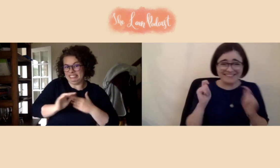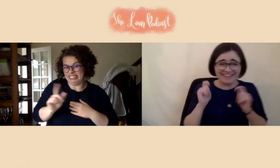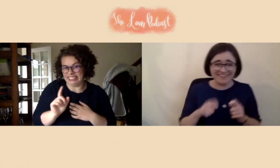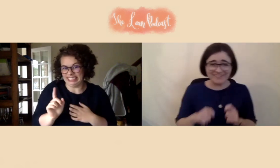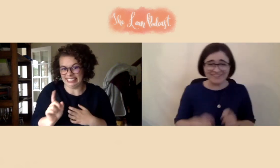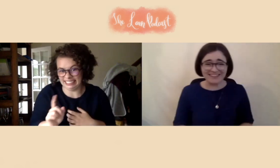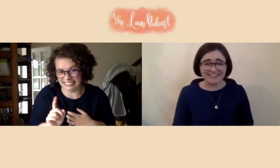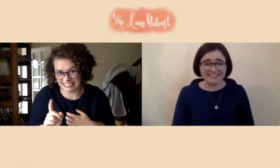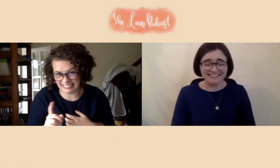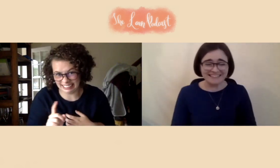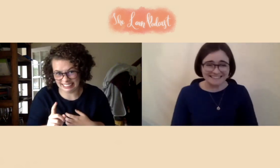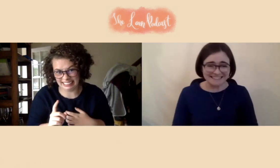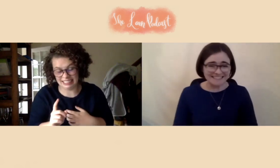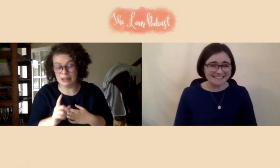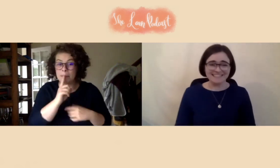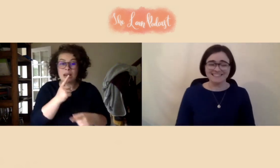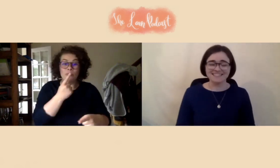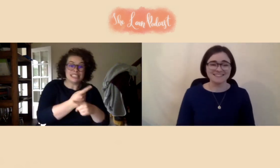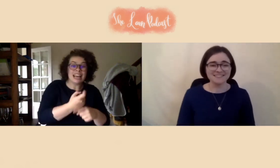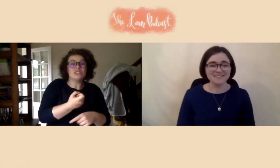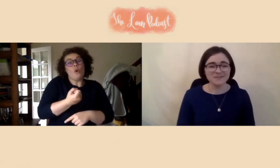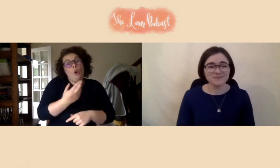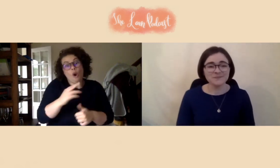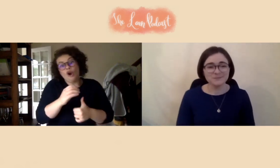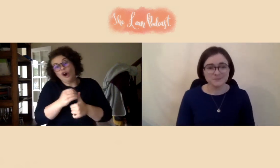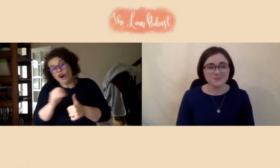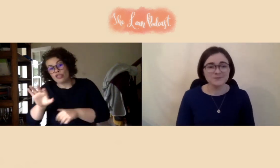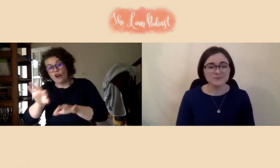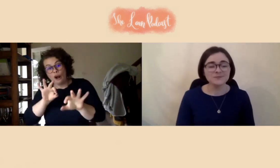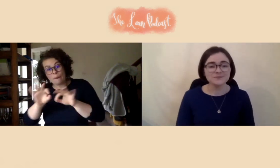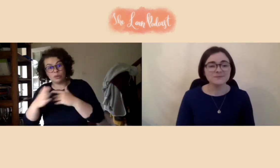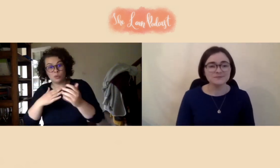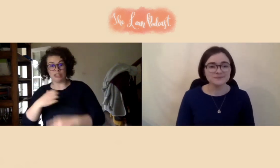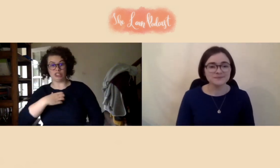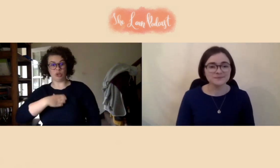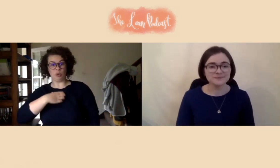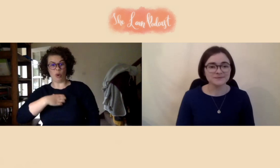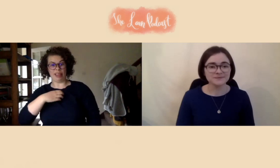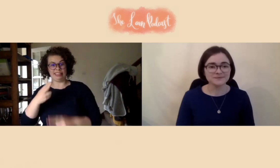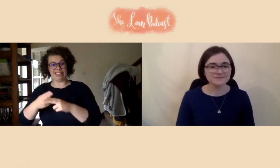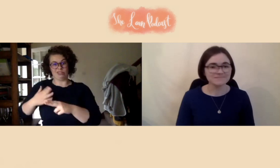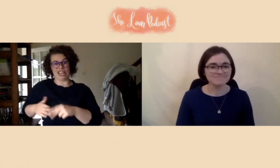It was that or it was stand in front of the bathroom, which was like the only space in my house that was big enough to work from.